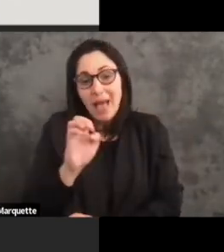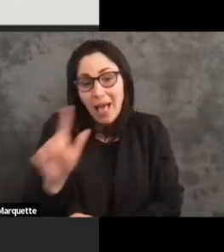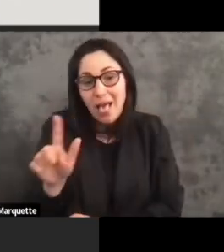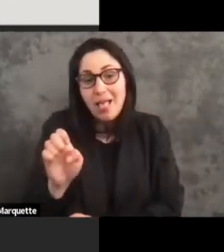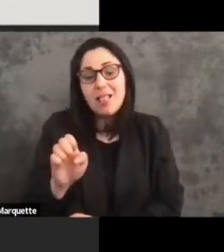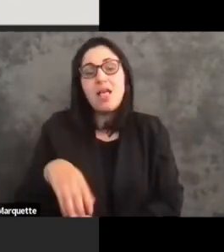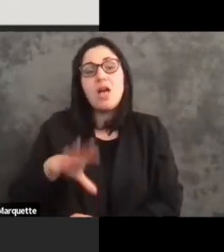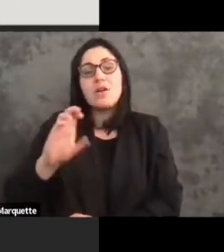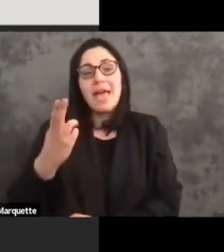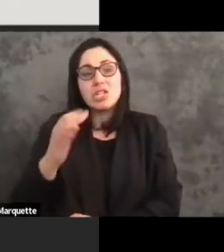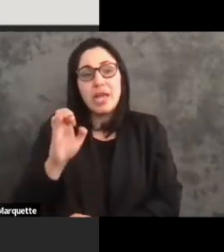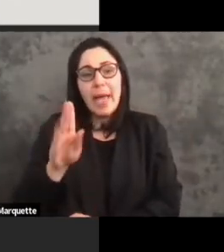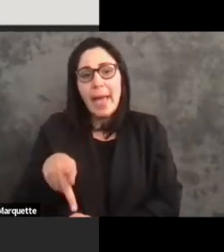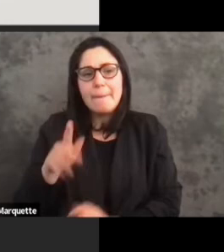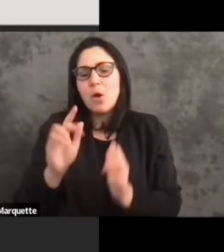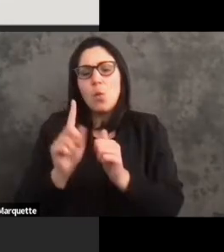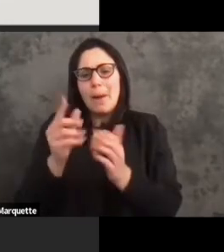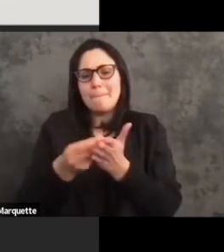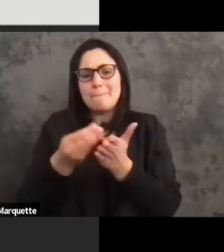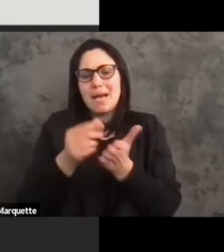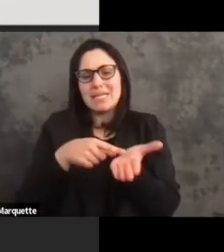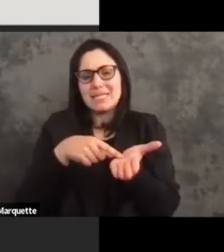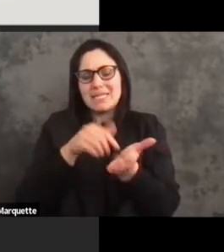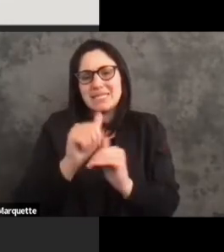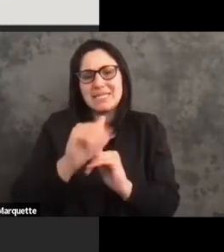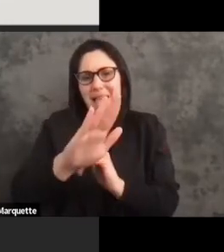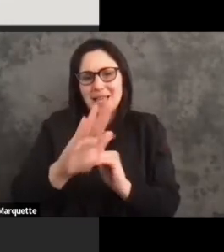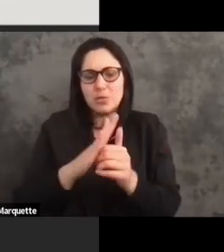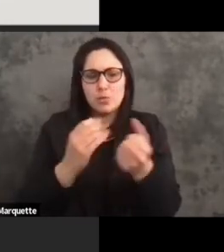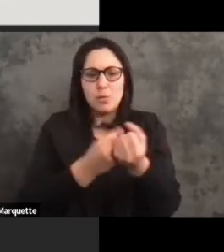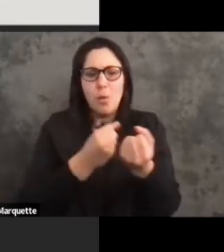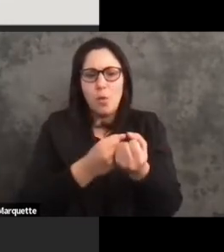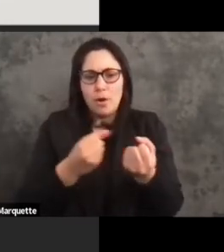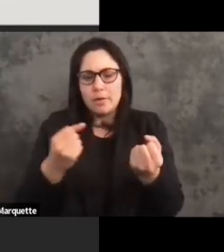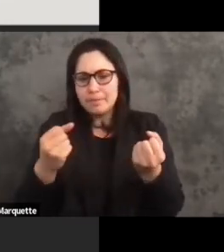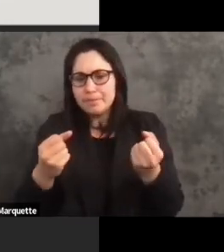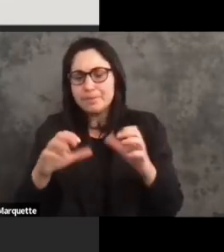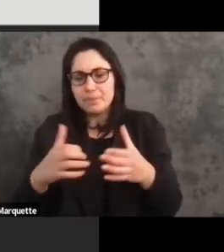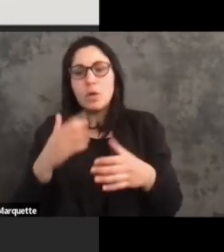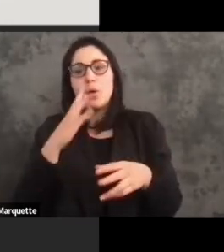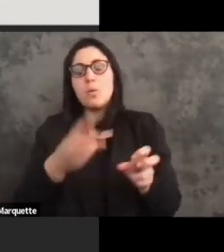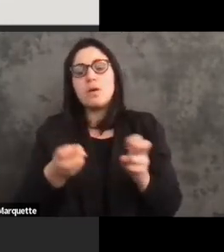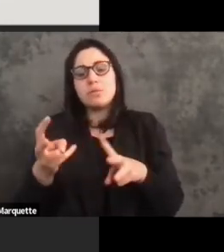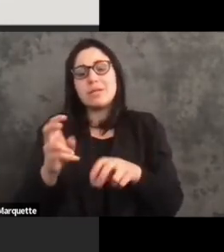Yeah. And then we have a question about, is there a Zell PayPal or cash app to send money